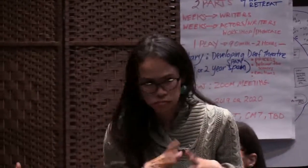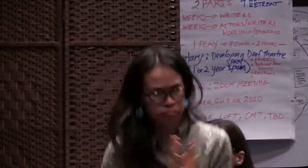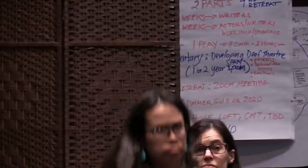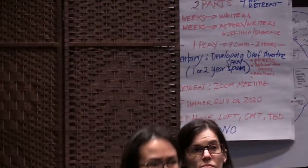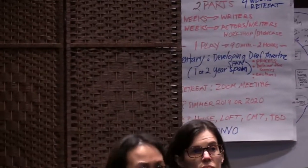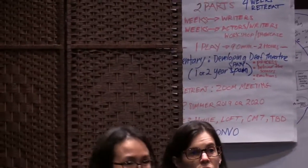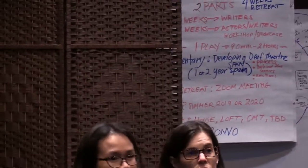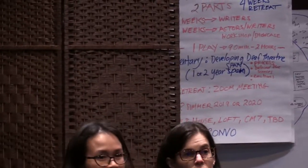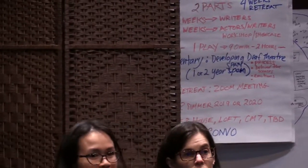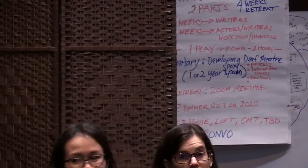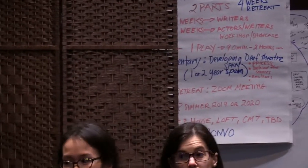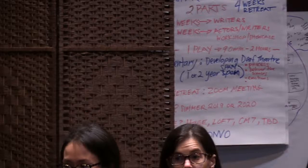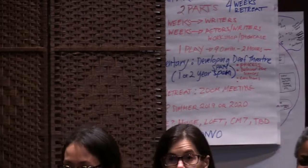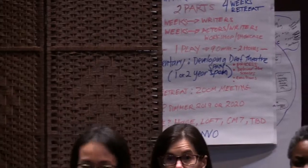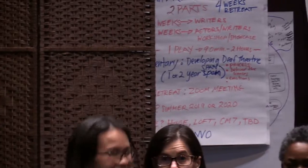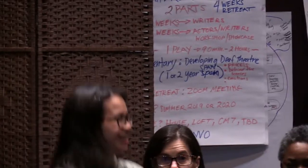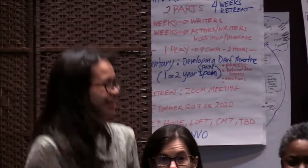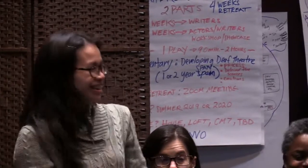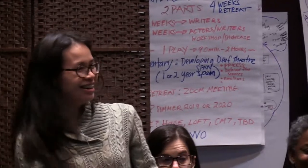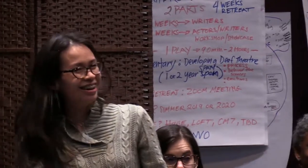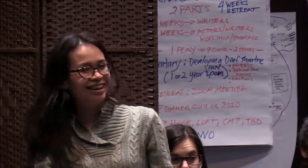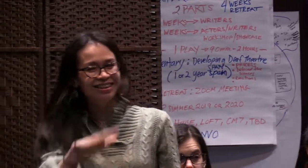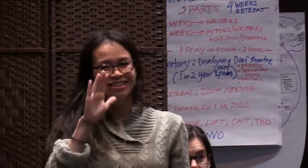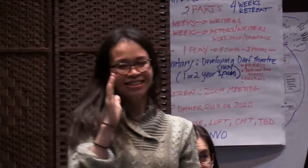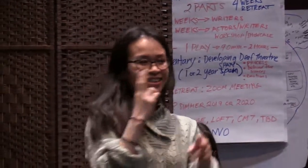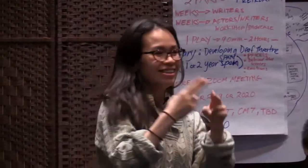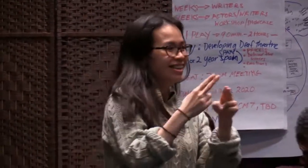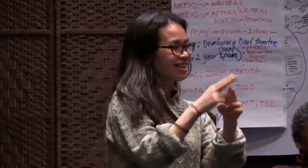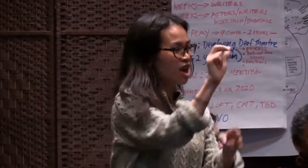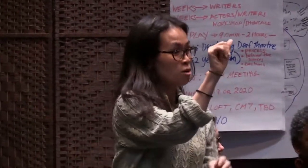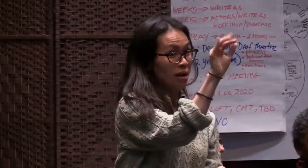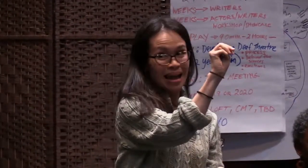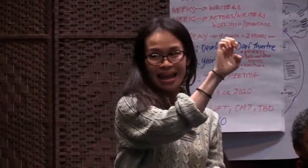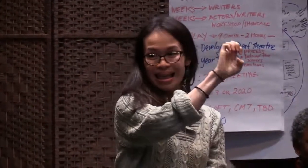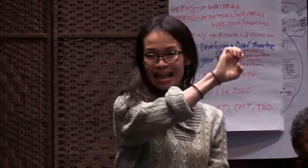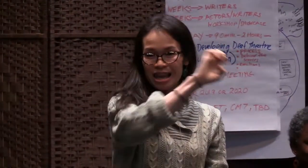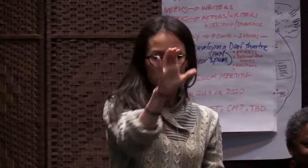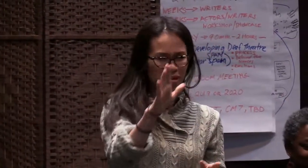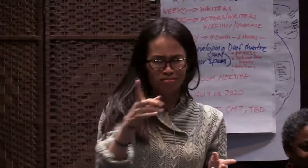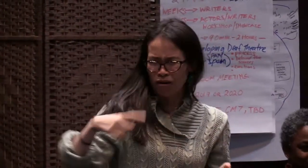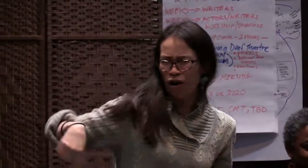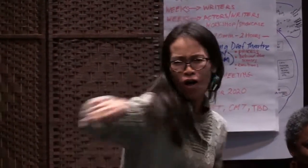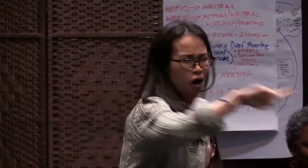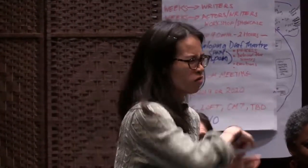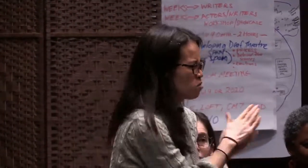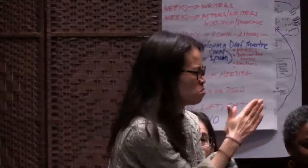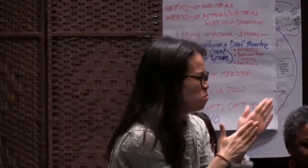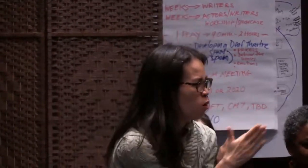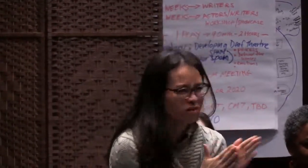[Female Interpreter] I'm Amy. What, where do I look? Okay, I'm Amy.